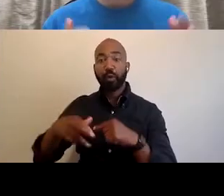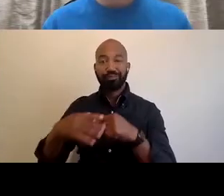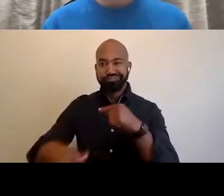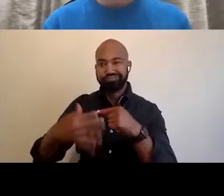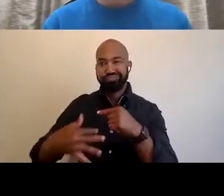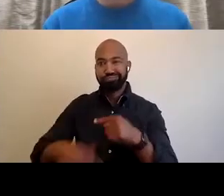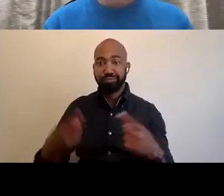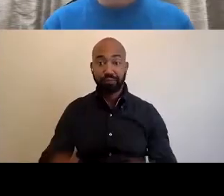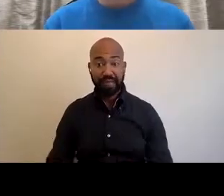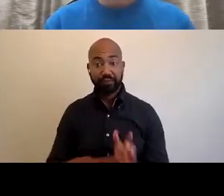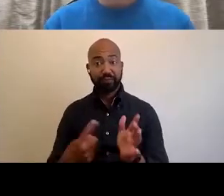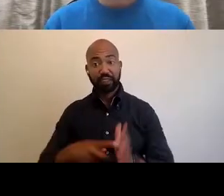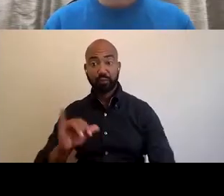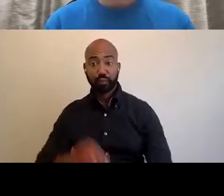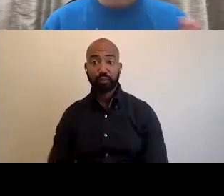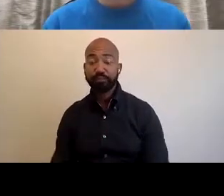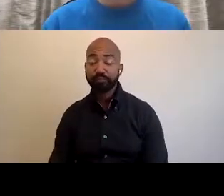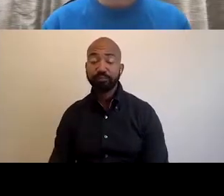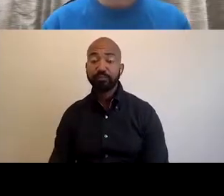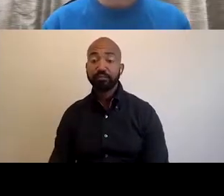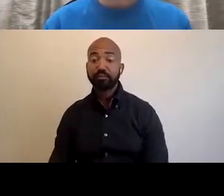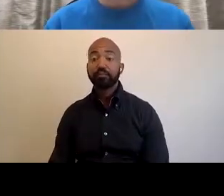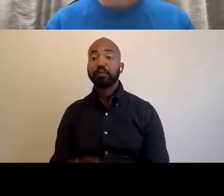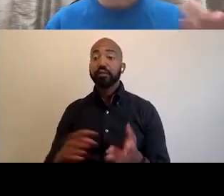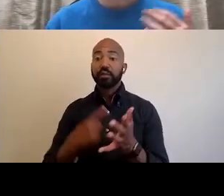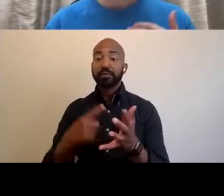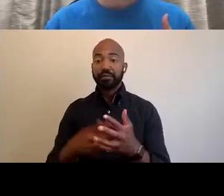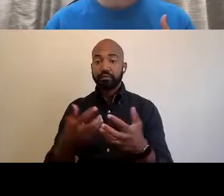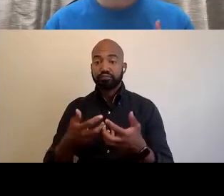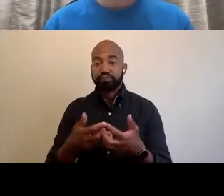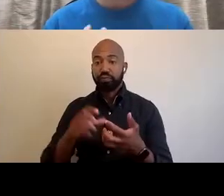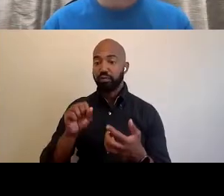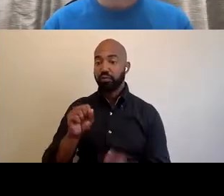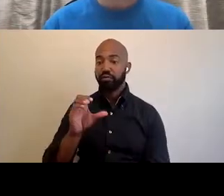and I would say scrotal pain is something as well that we will encounter.